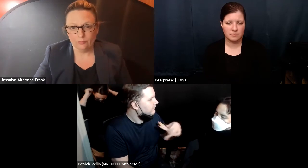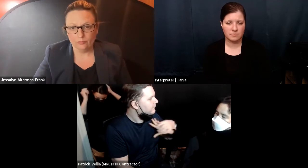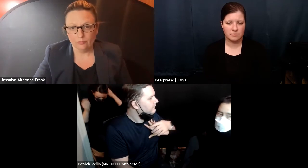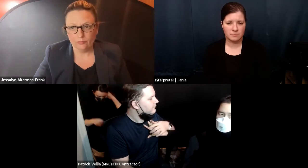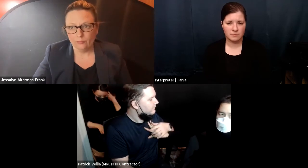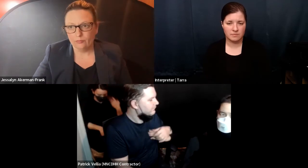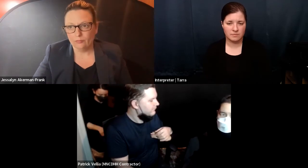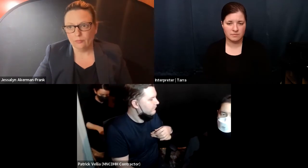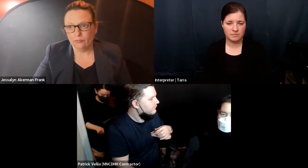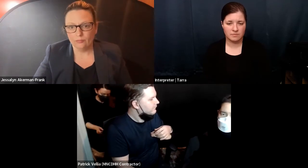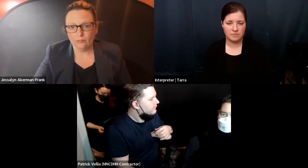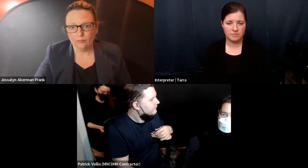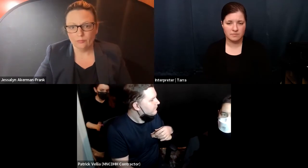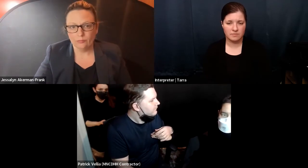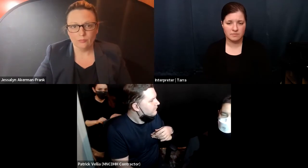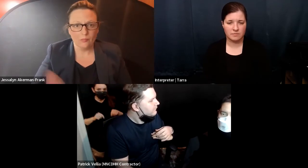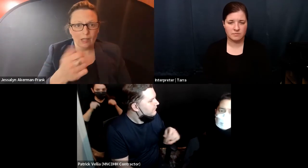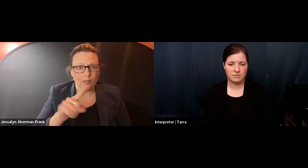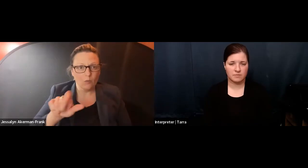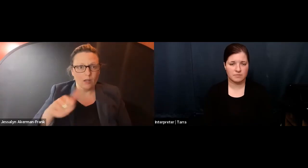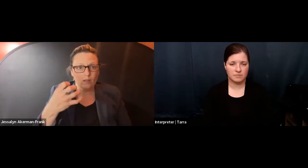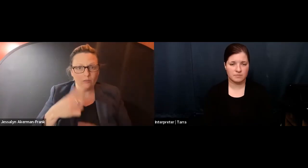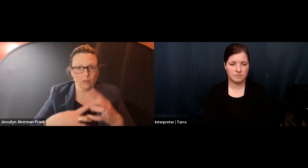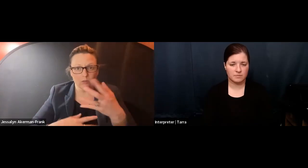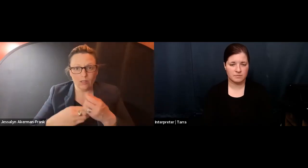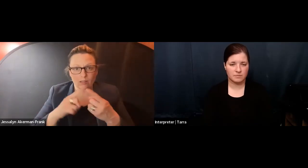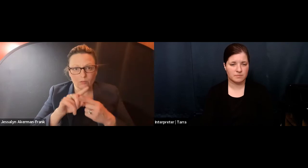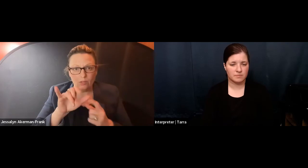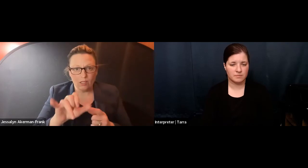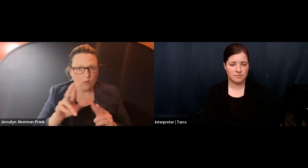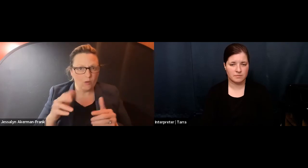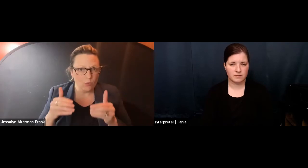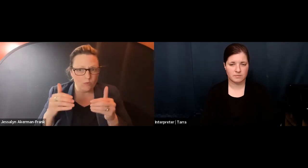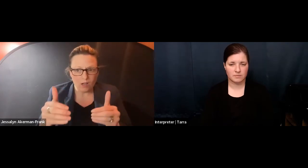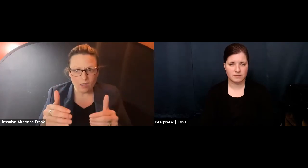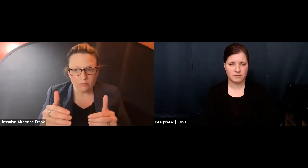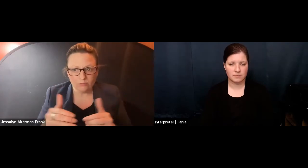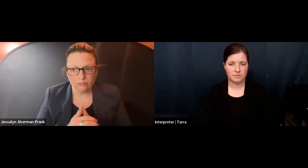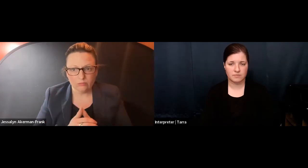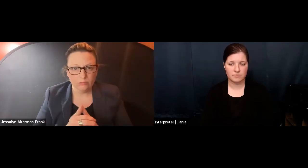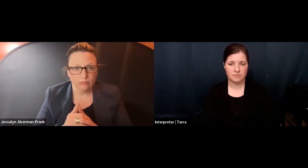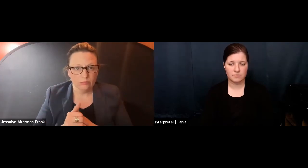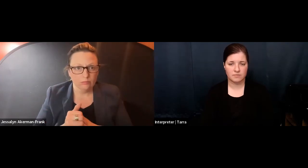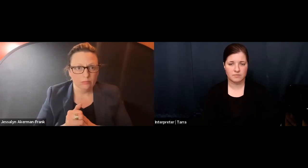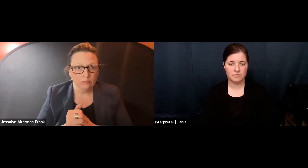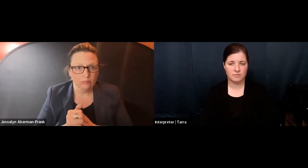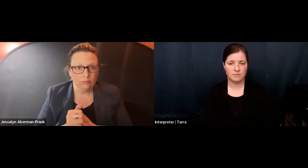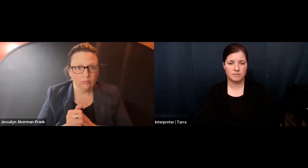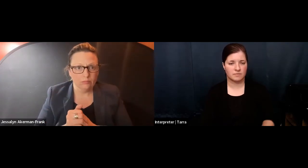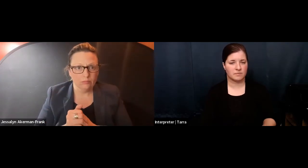Jessalyn: Thank you. I will turn off Patrick's screen.